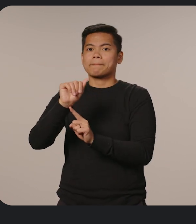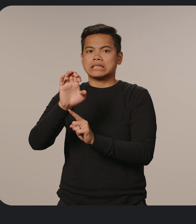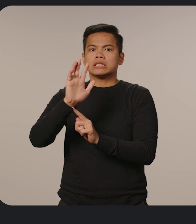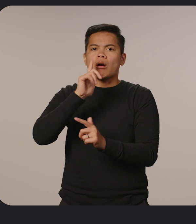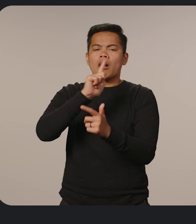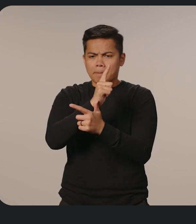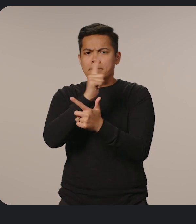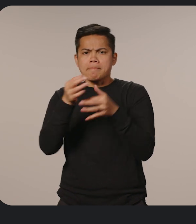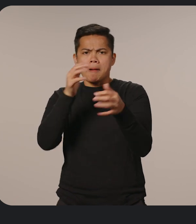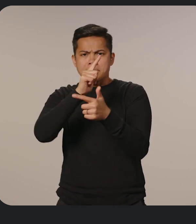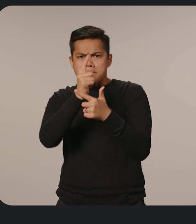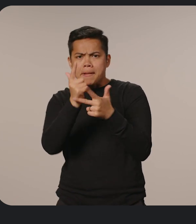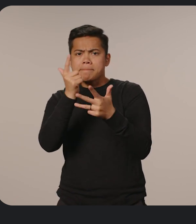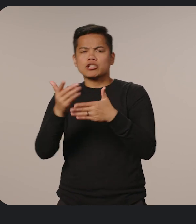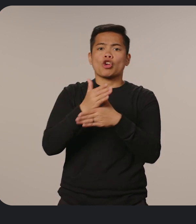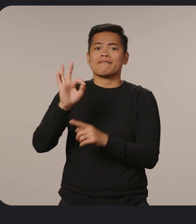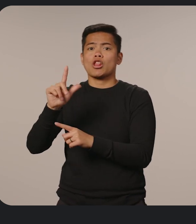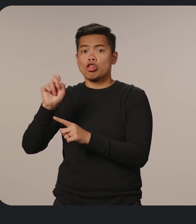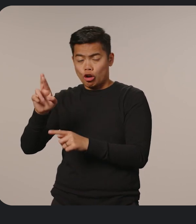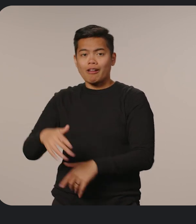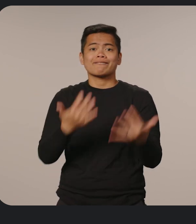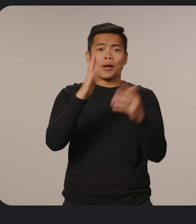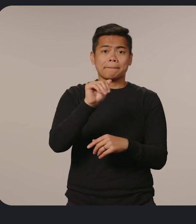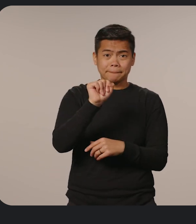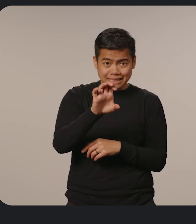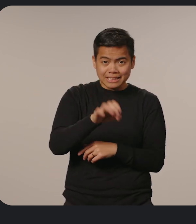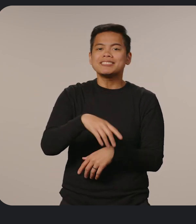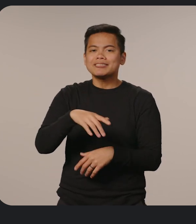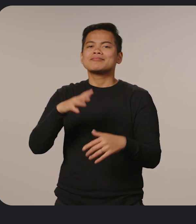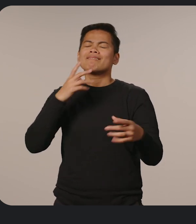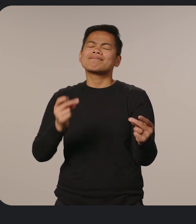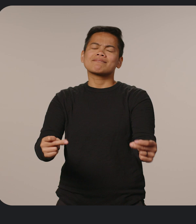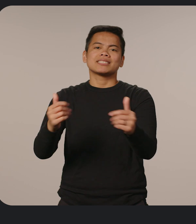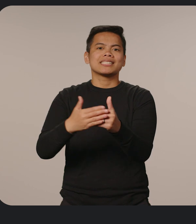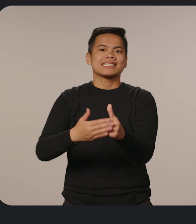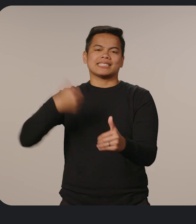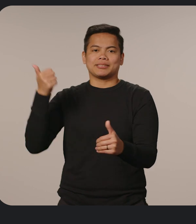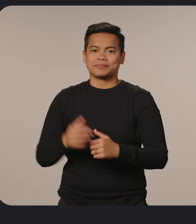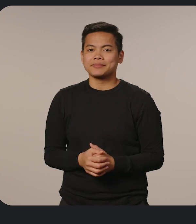instructions for getting started with flutter and Firebase hosting as quickly